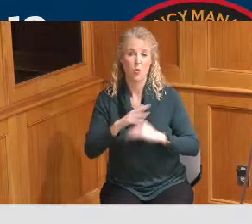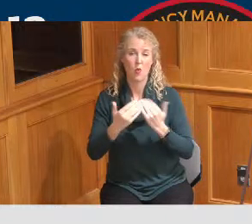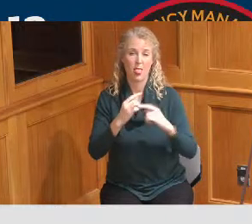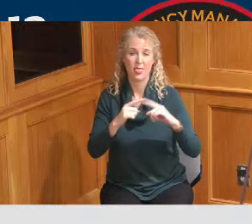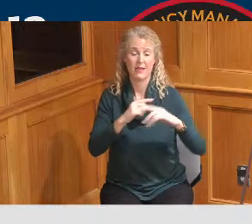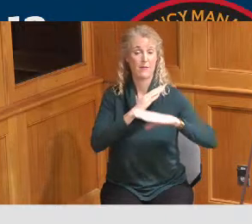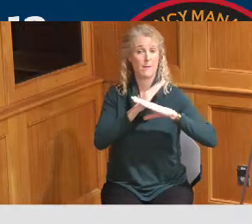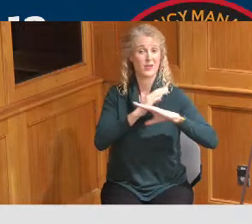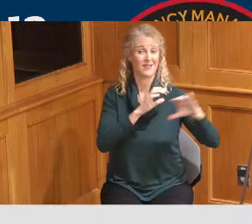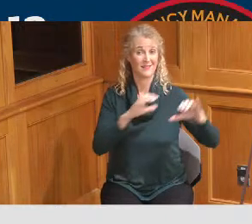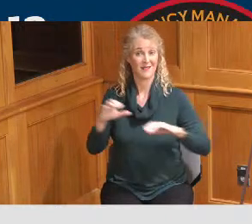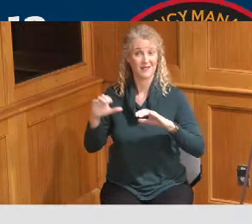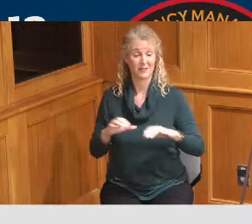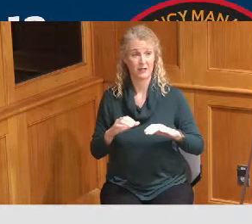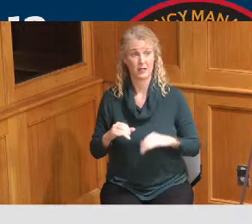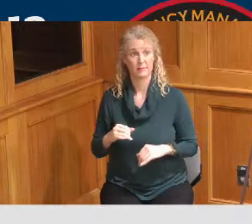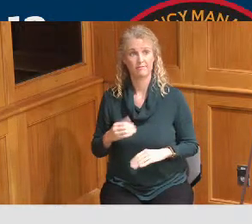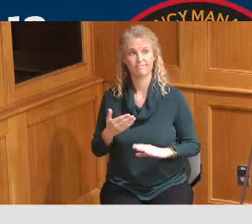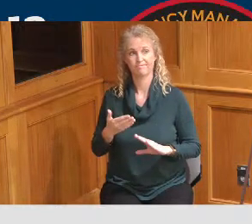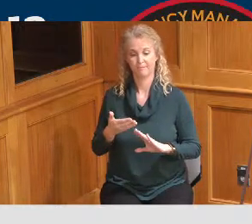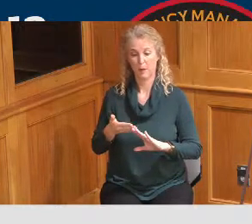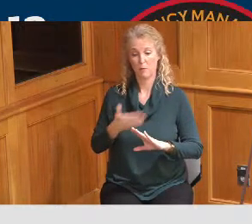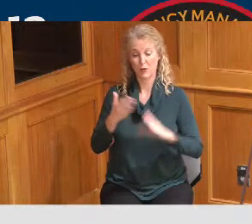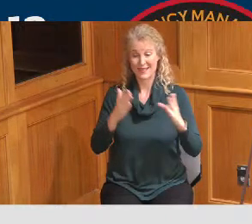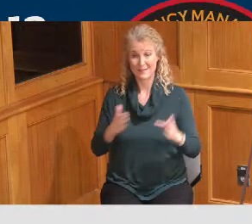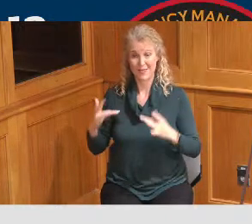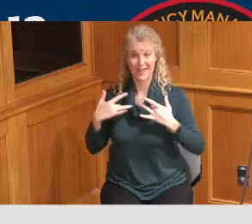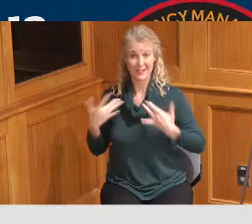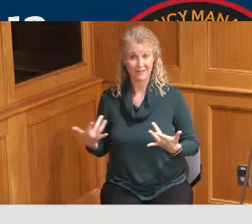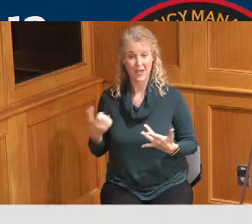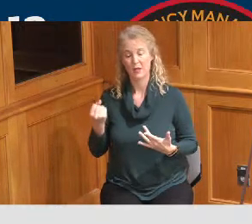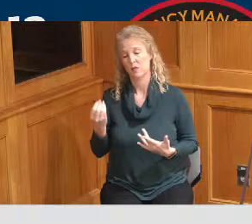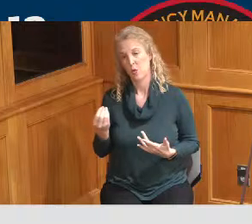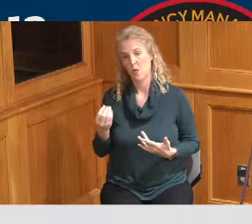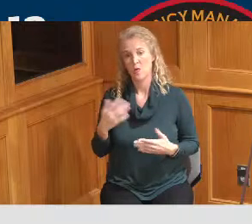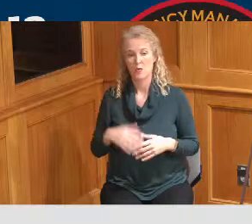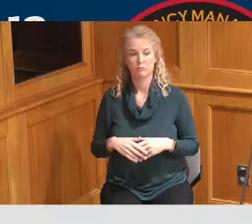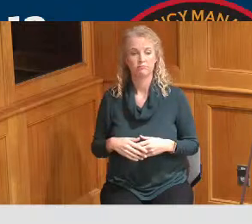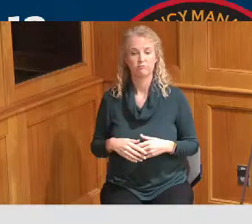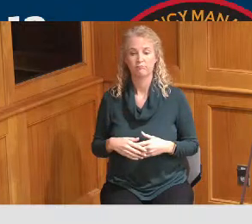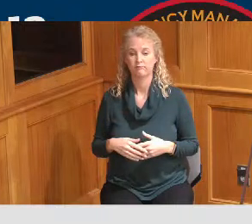the actions we take to support pre-planned events so lots of pre-planned events in Hamilton County